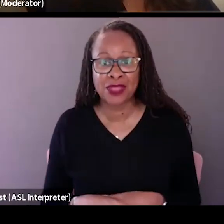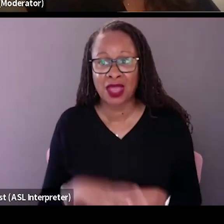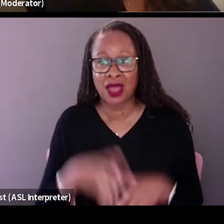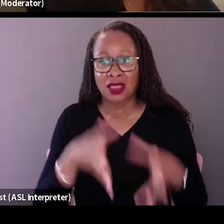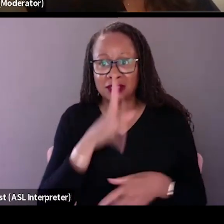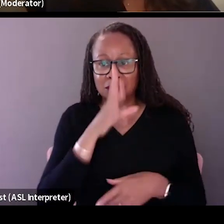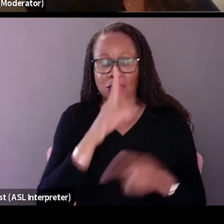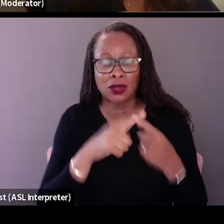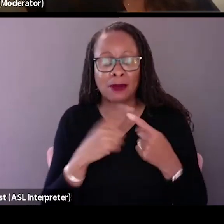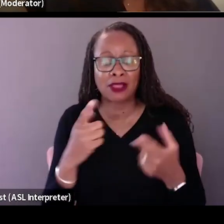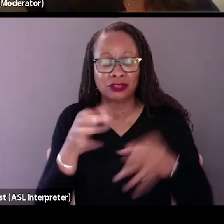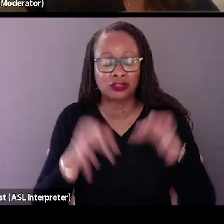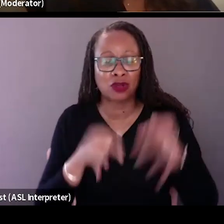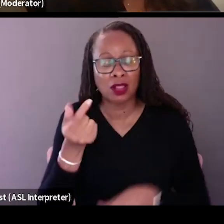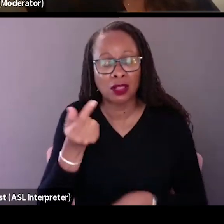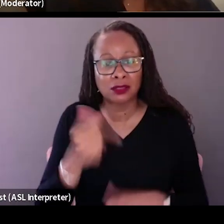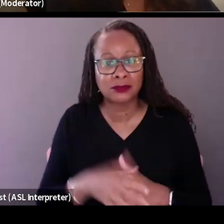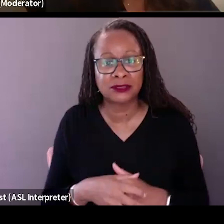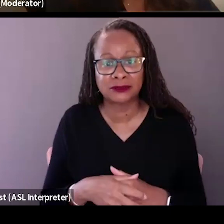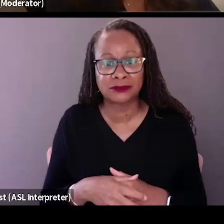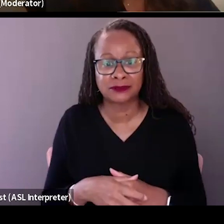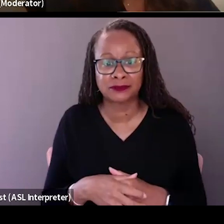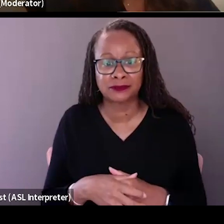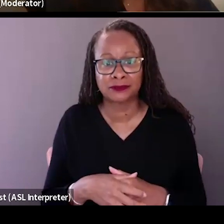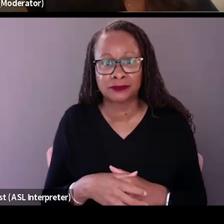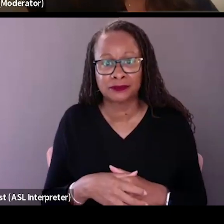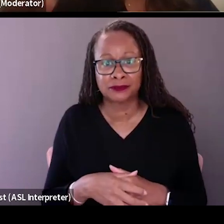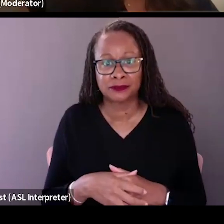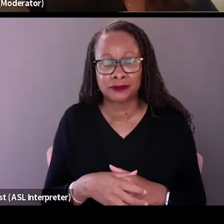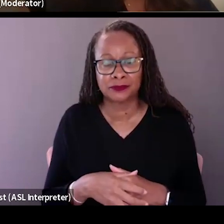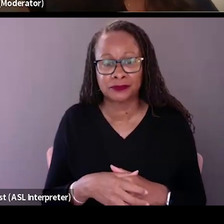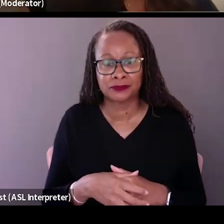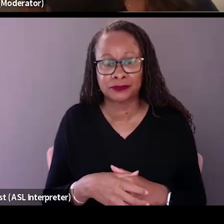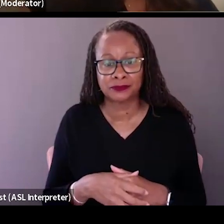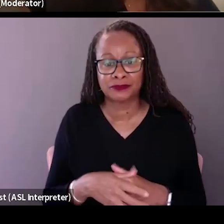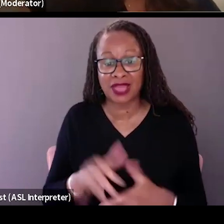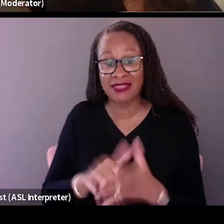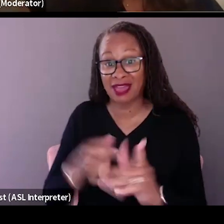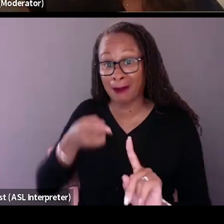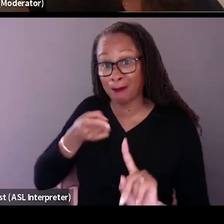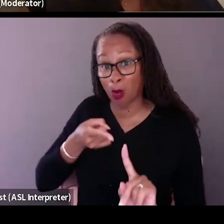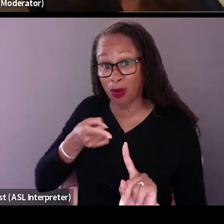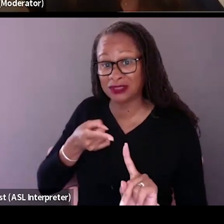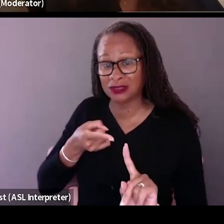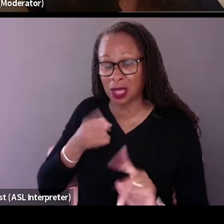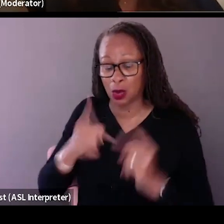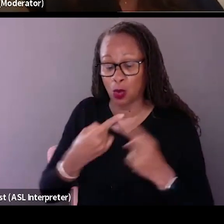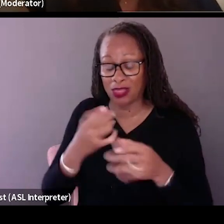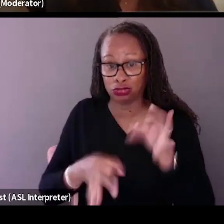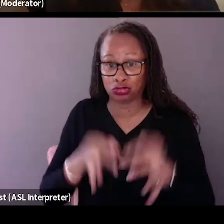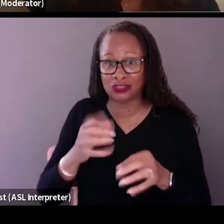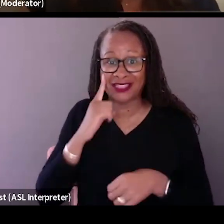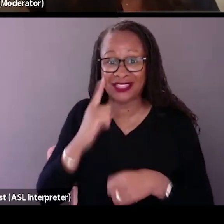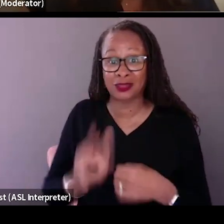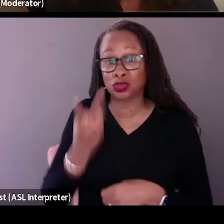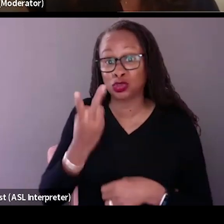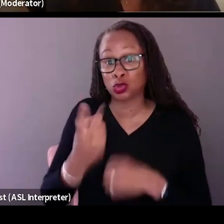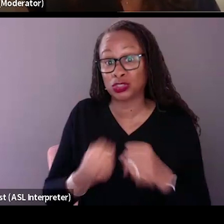because you had by that point, I think been spending, you spent I think two years maybe working